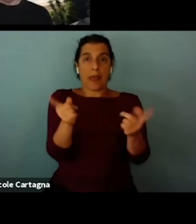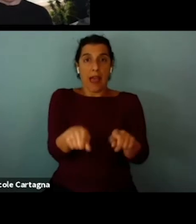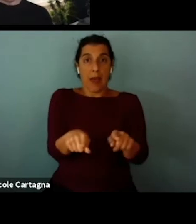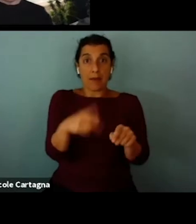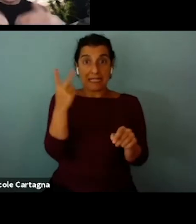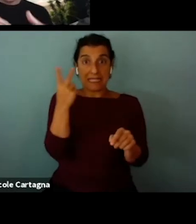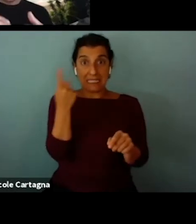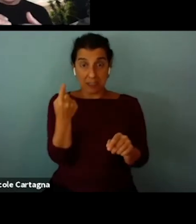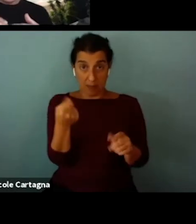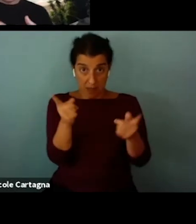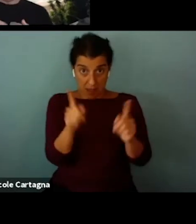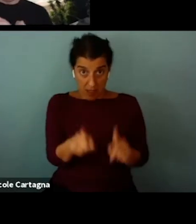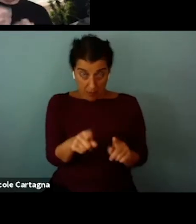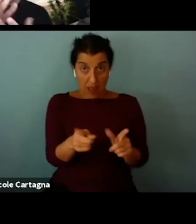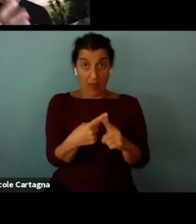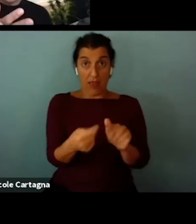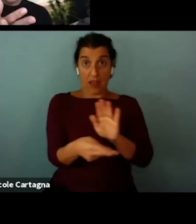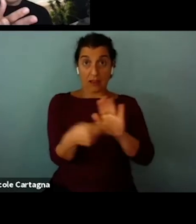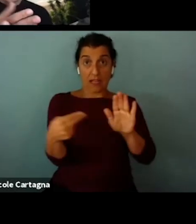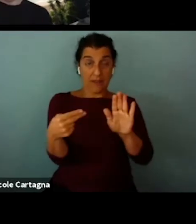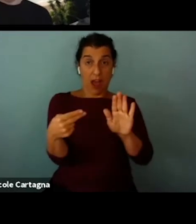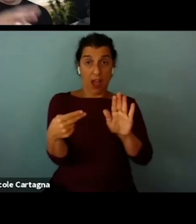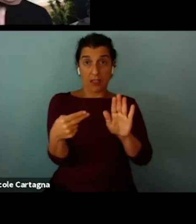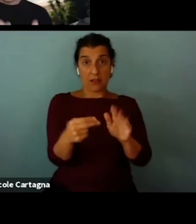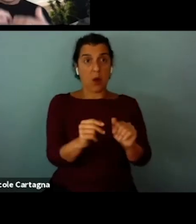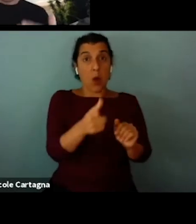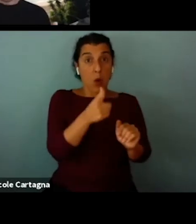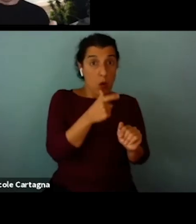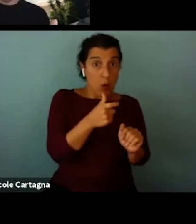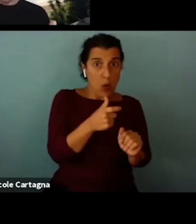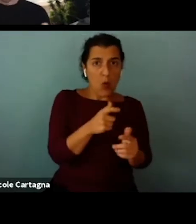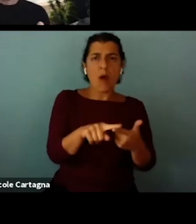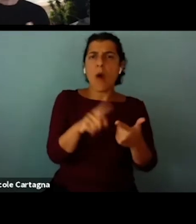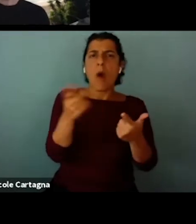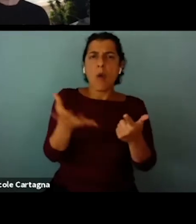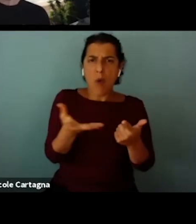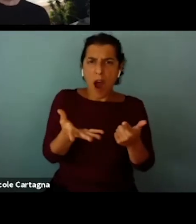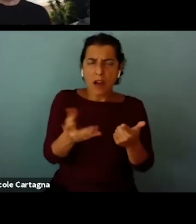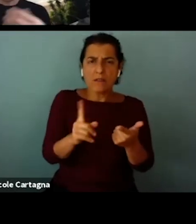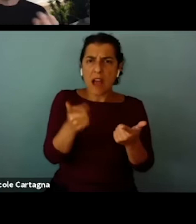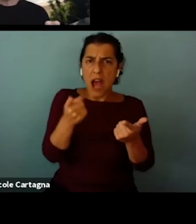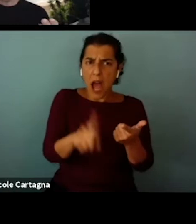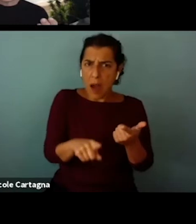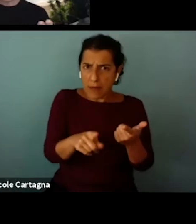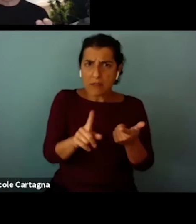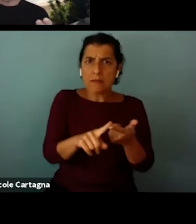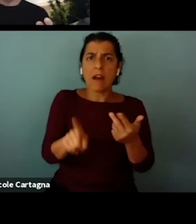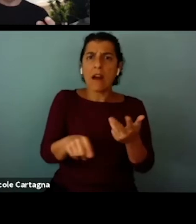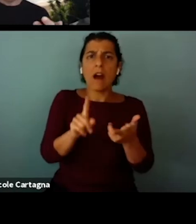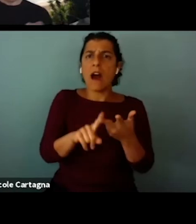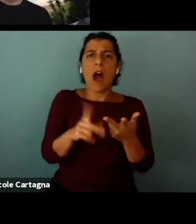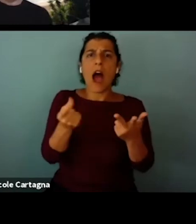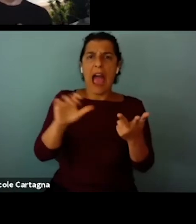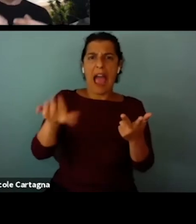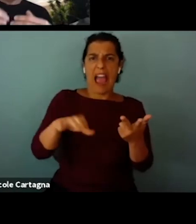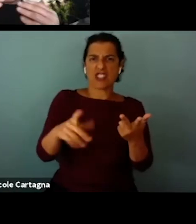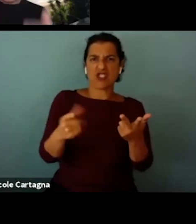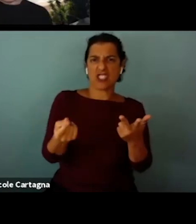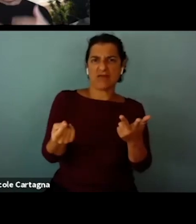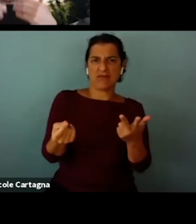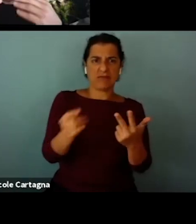then classifying it to or who did it what did it happen to and what was the action and and so we